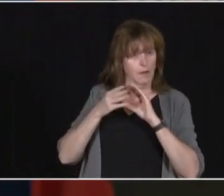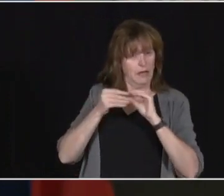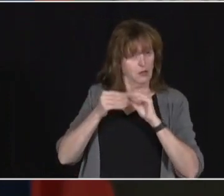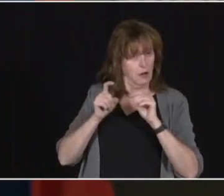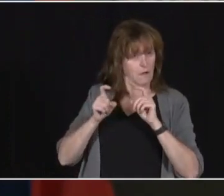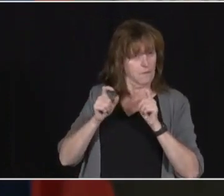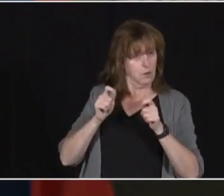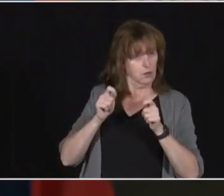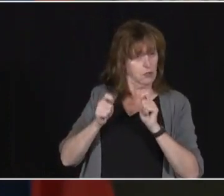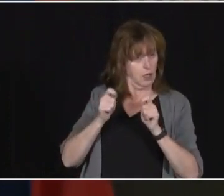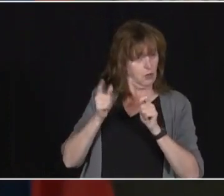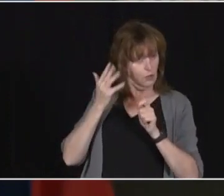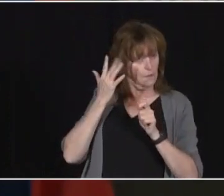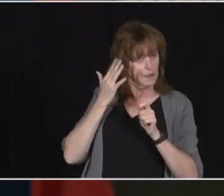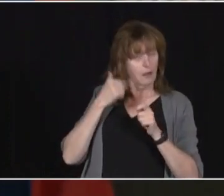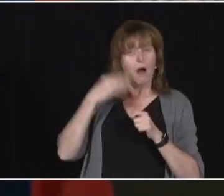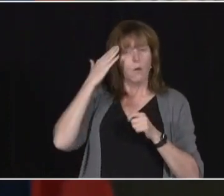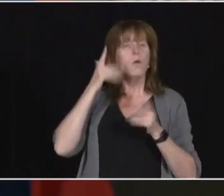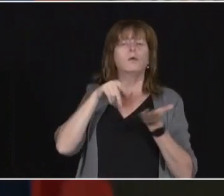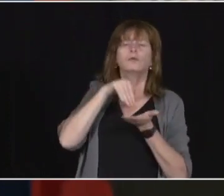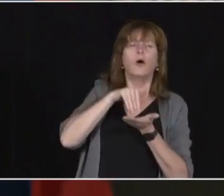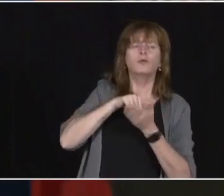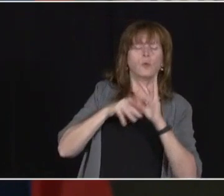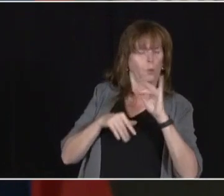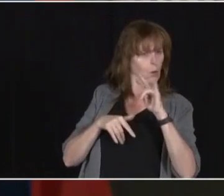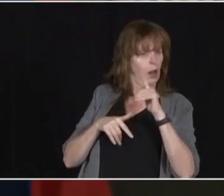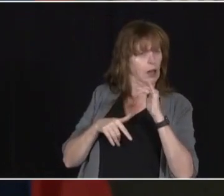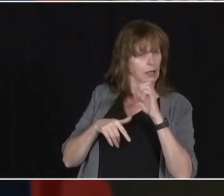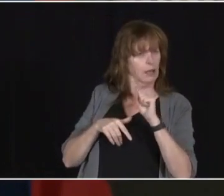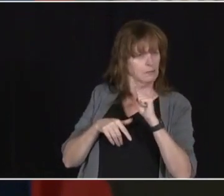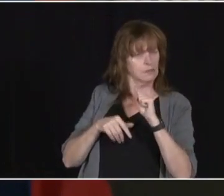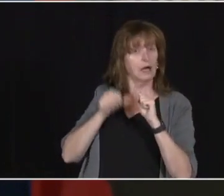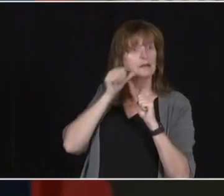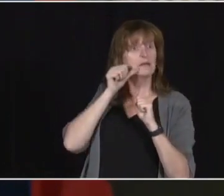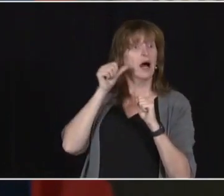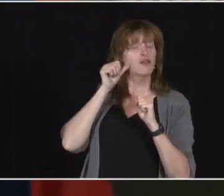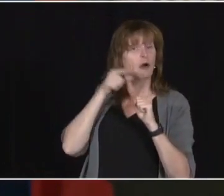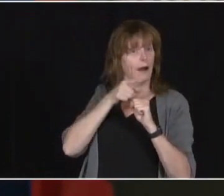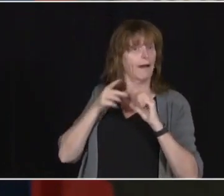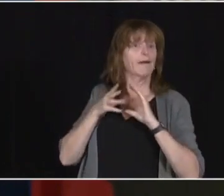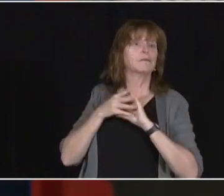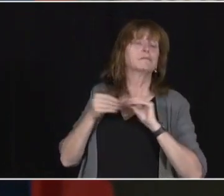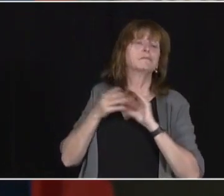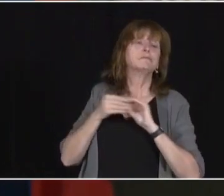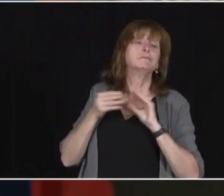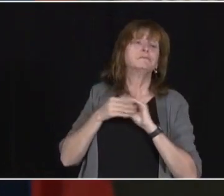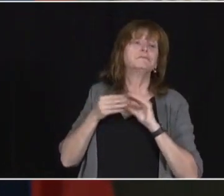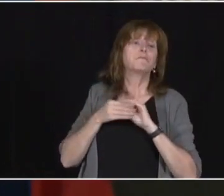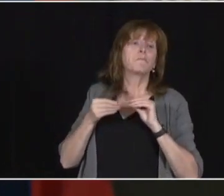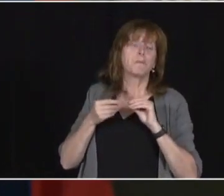had a bit of a reaction when he put the reaction out there. Is some of our